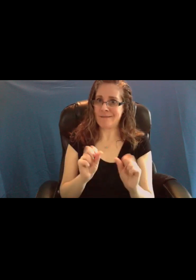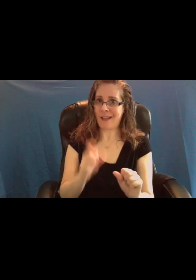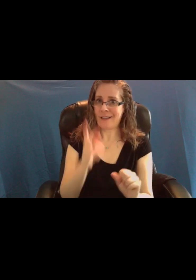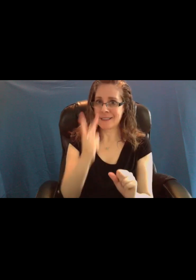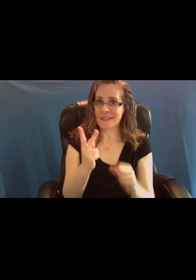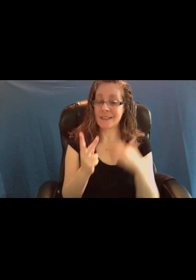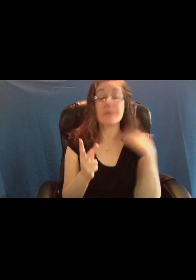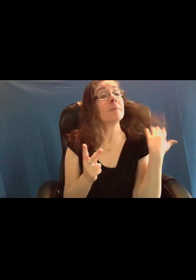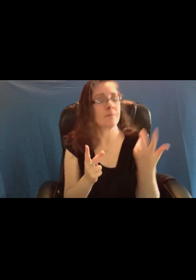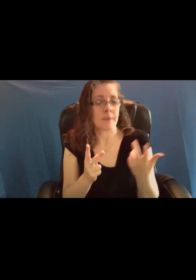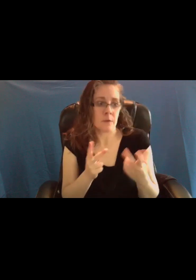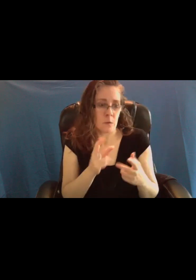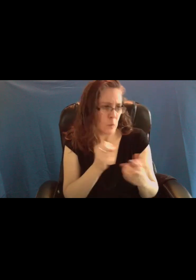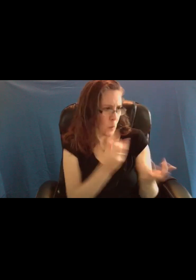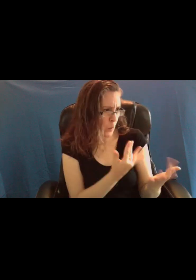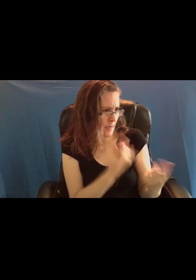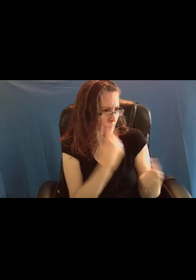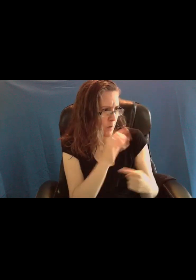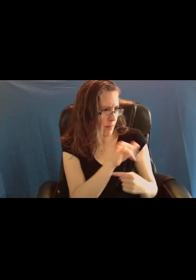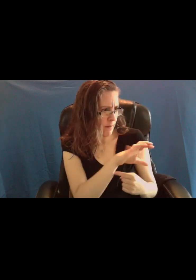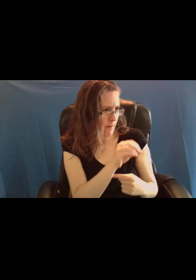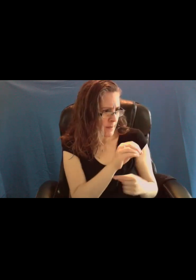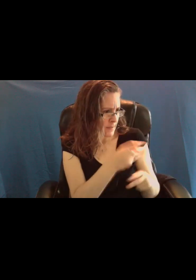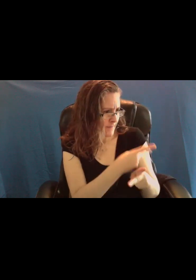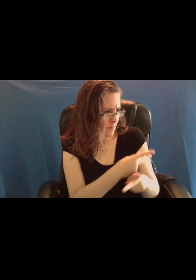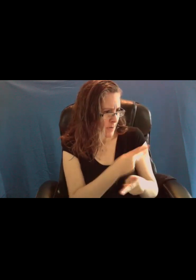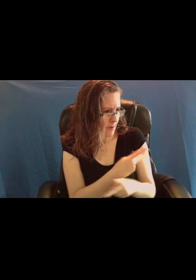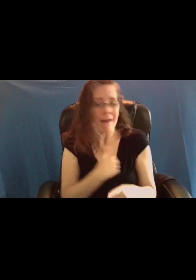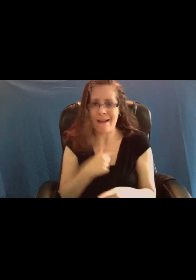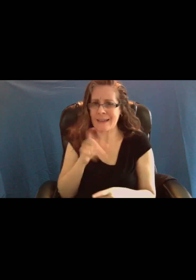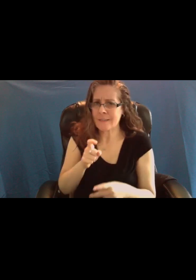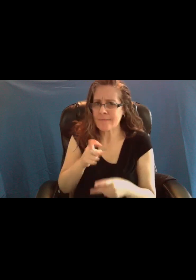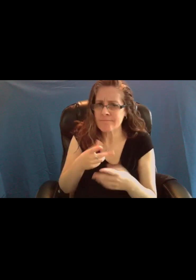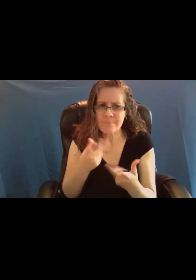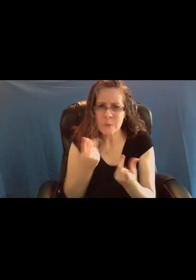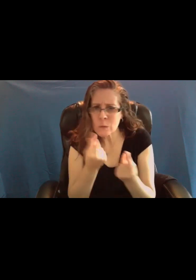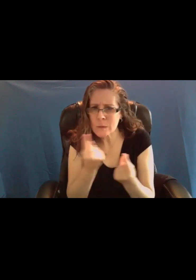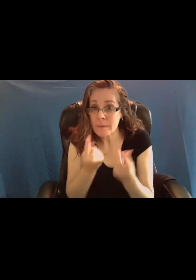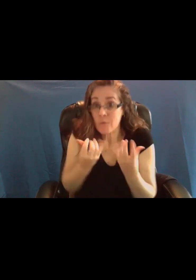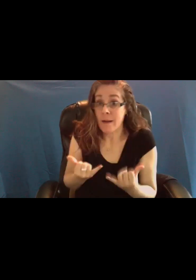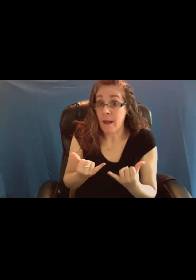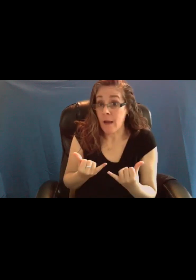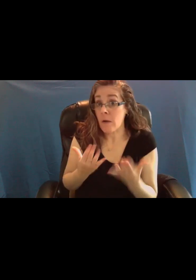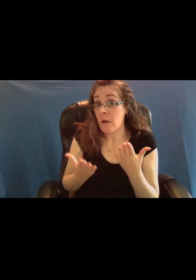in the meantime to meet the effective communication obligations. And, you know, maybe that means can I read you the important